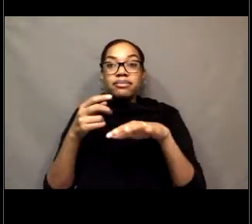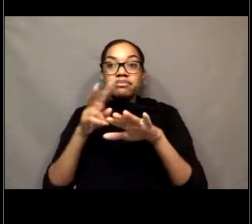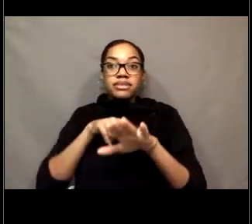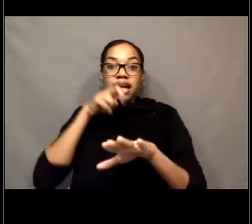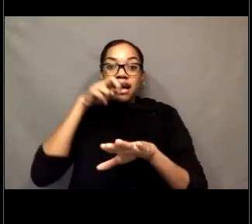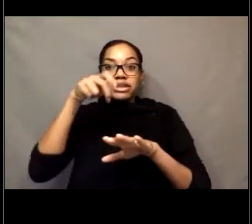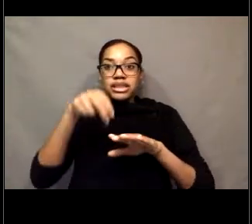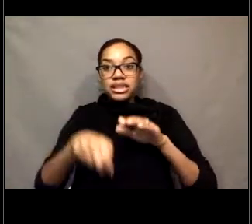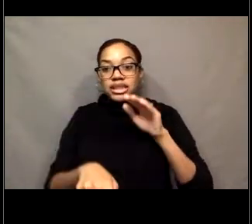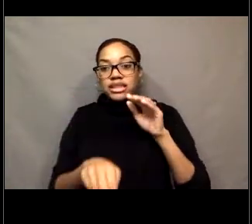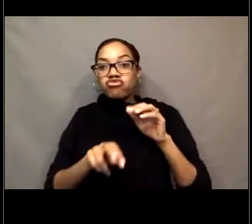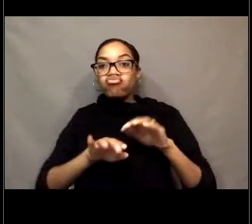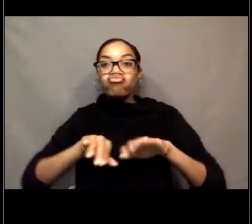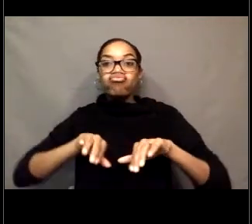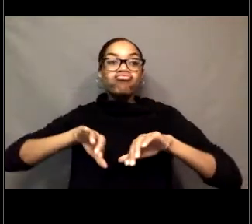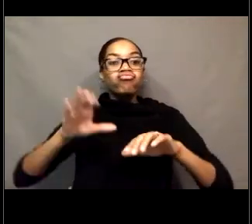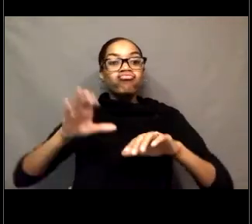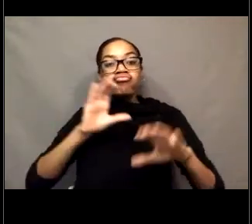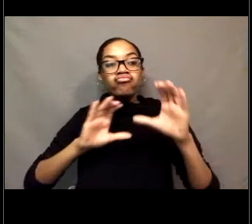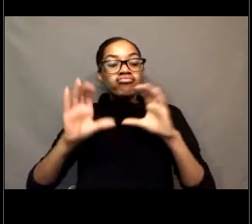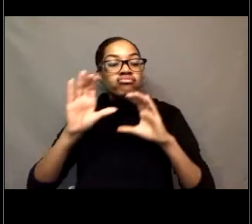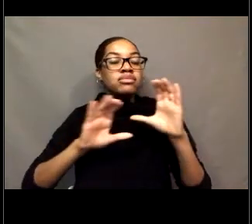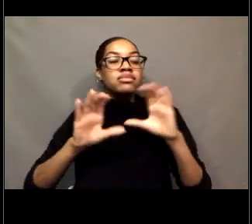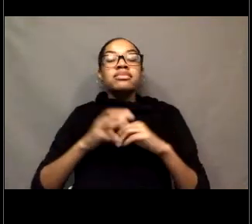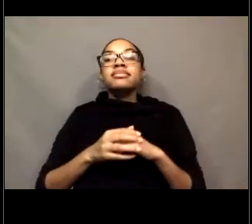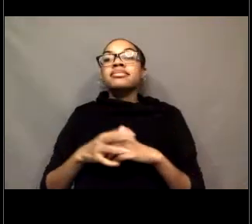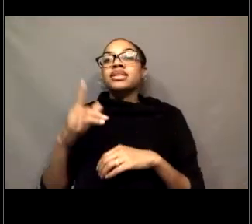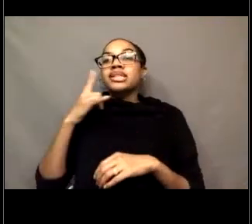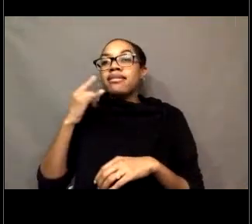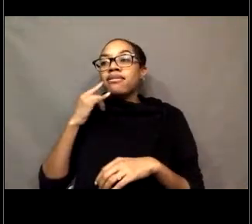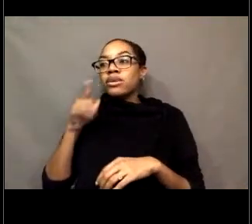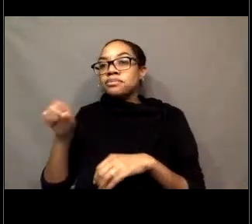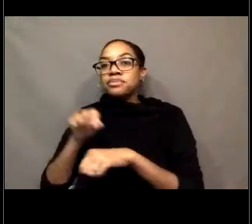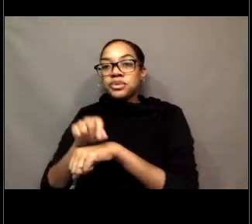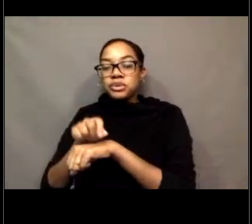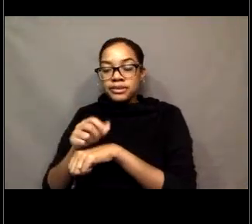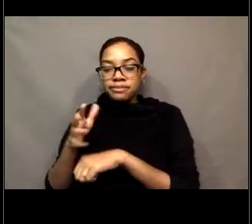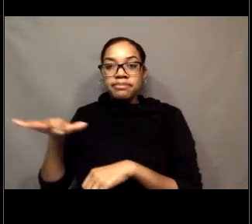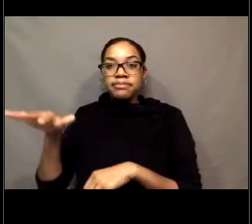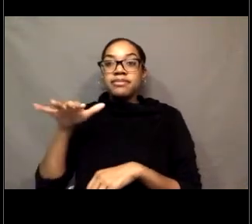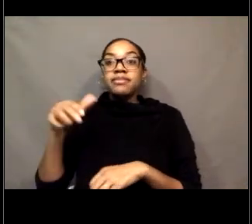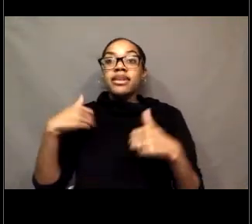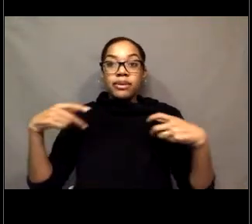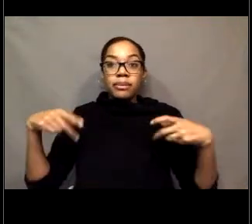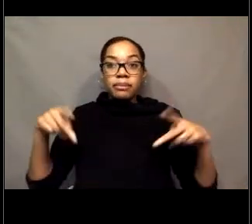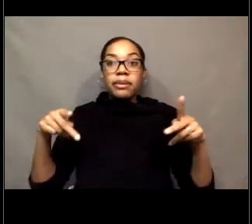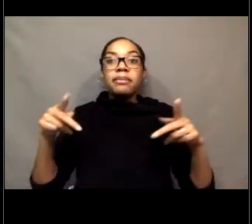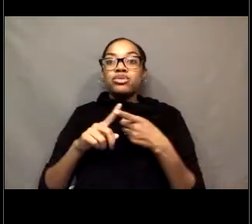doing my work in various parts of California and I have a permit to collect shells